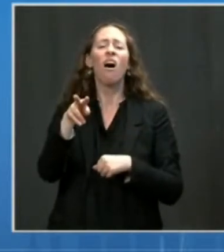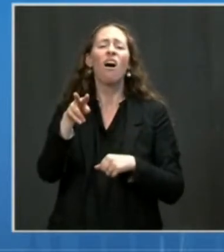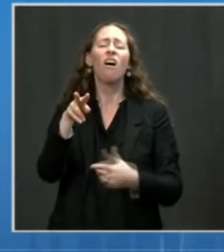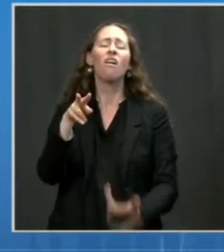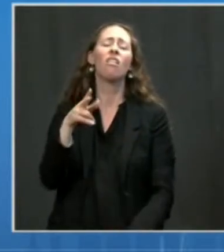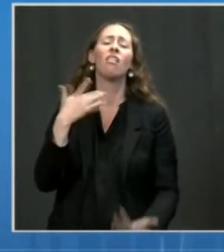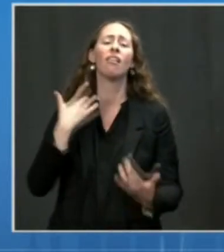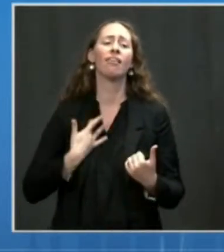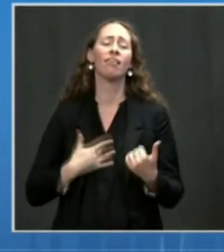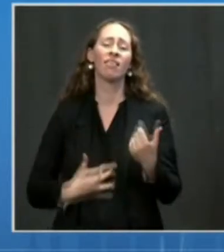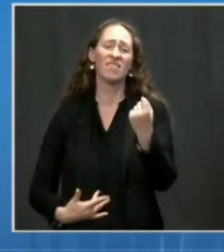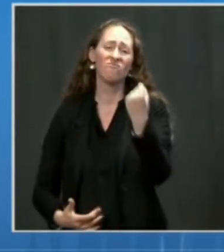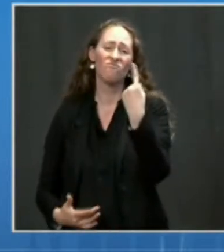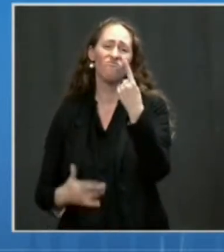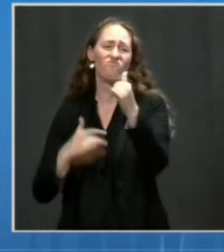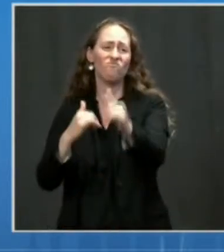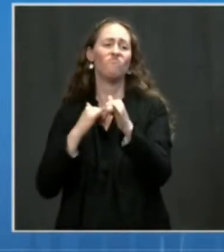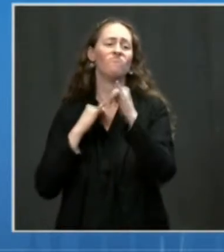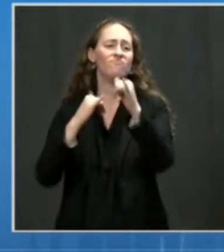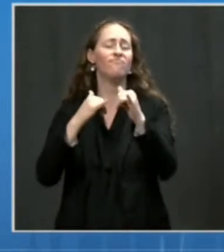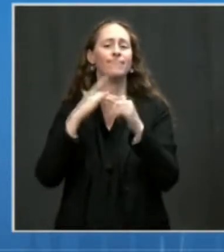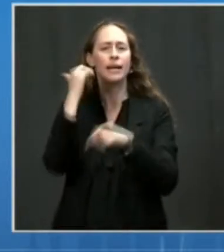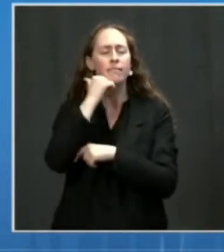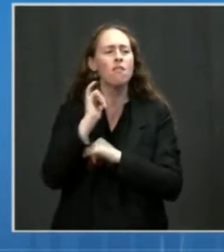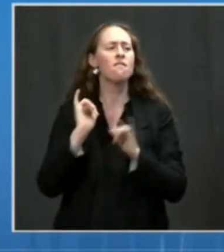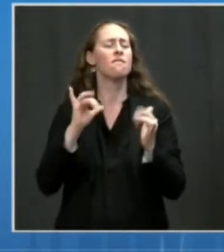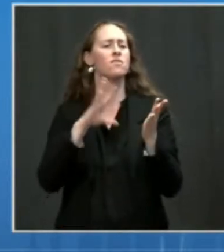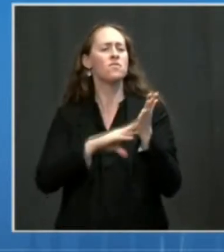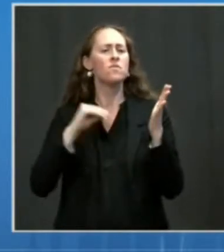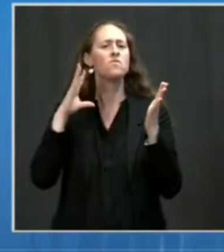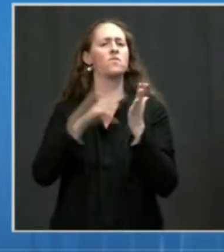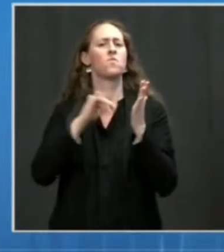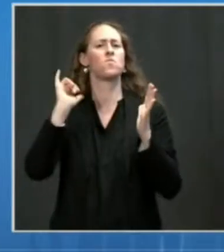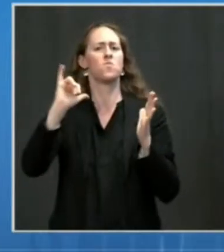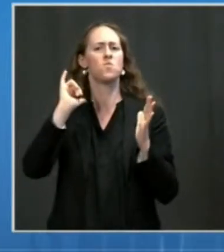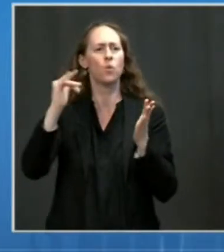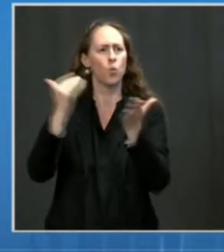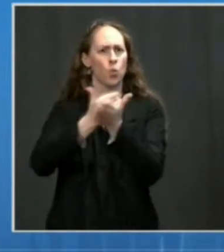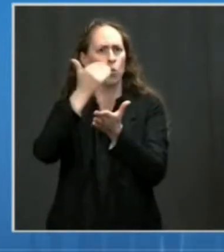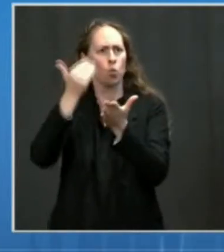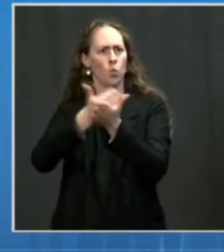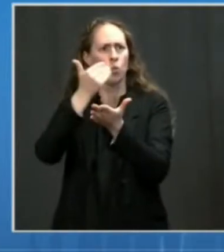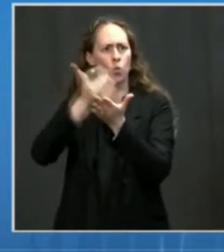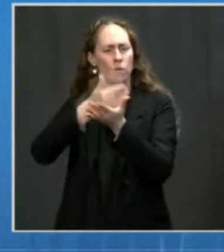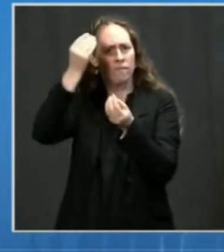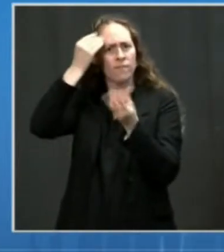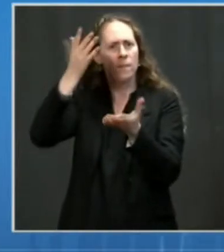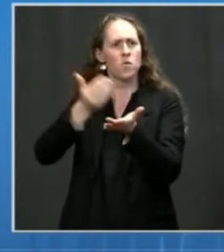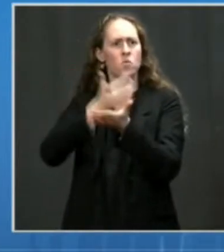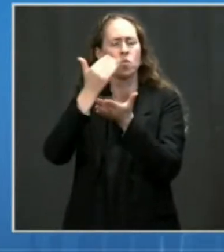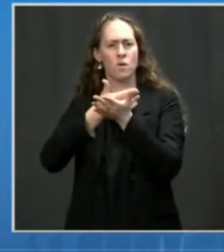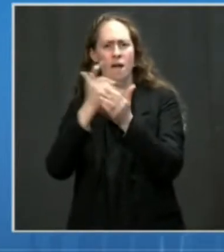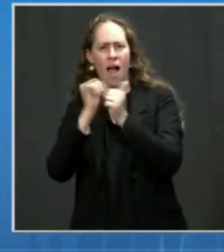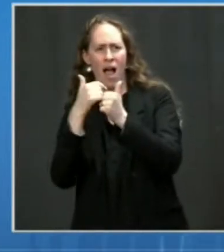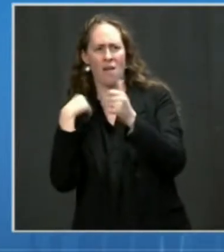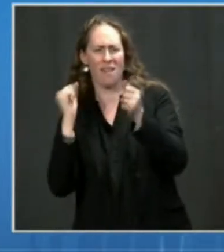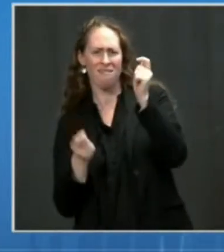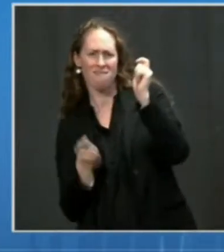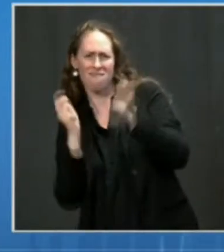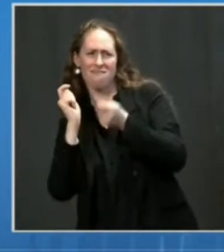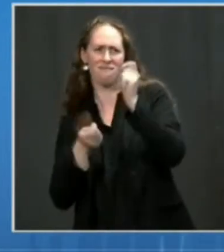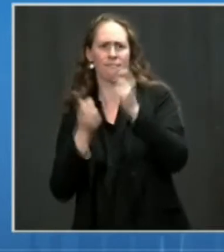I UNDERSTAND THIS IS ALL